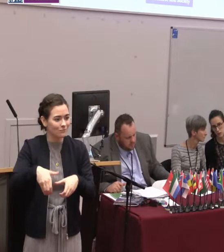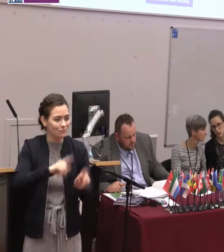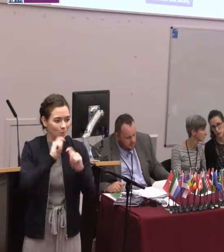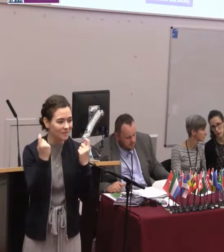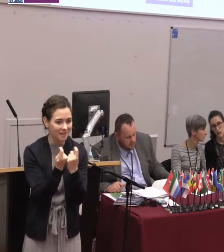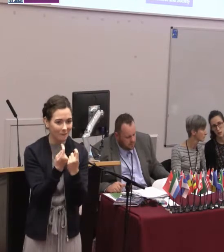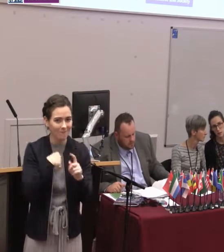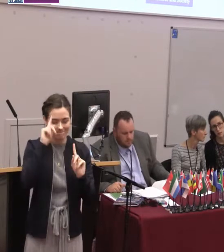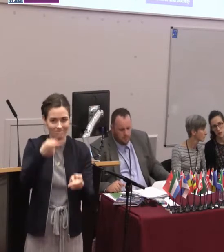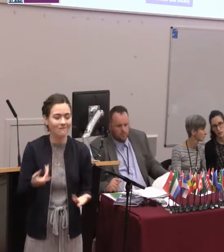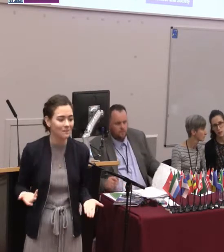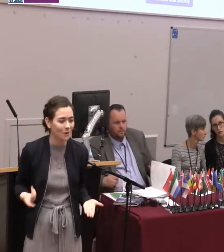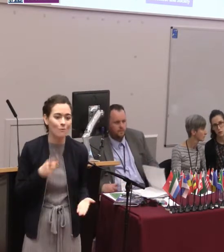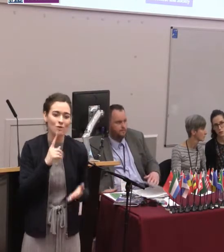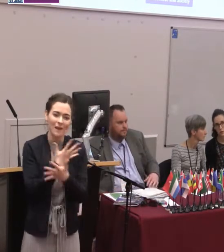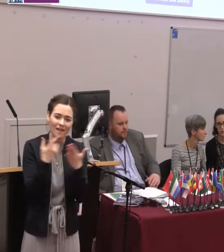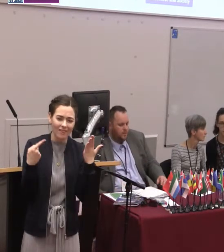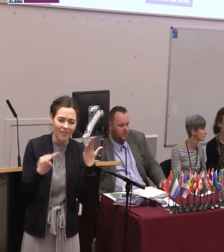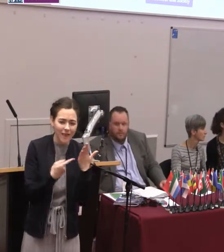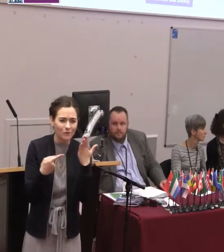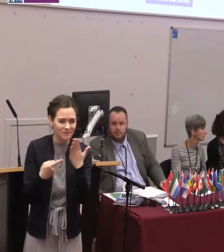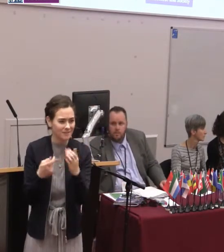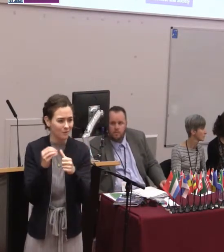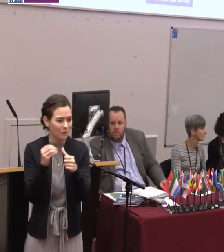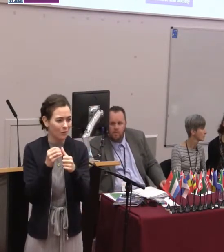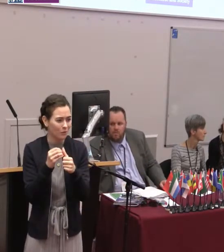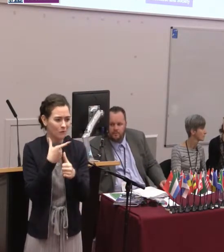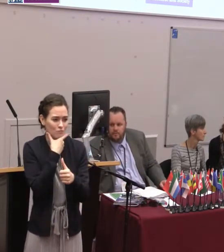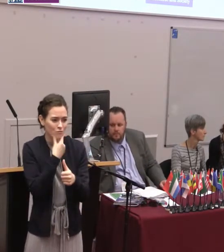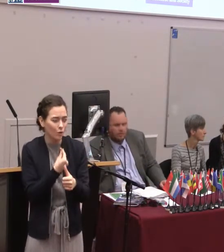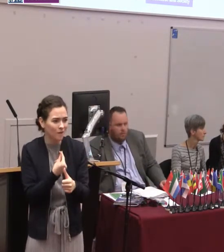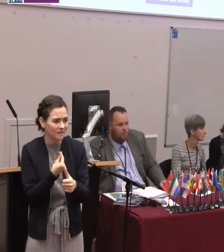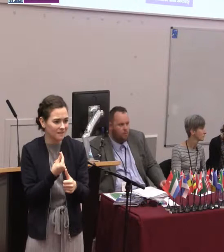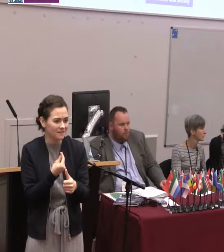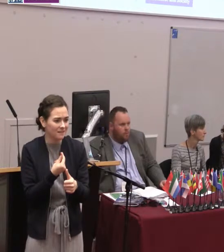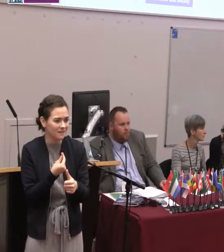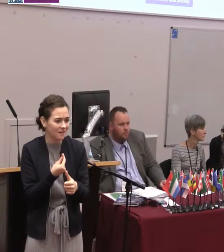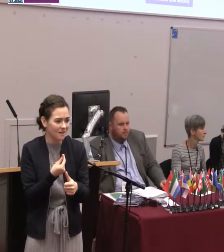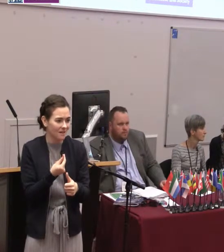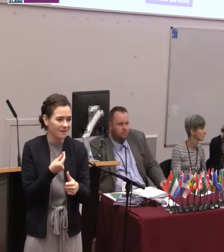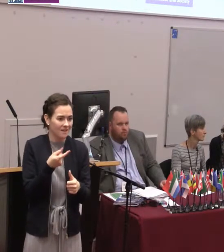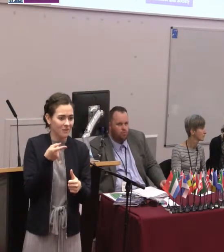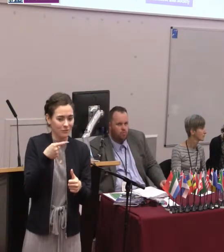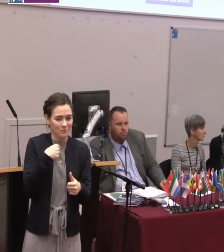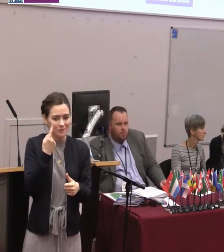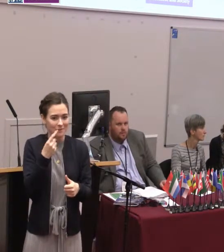But, like thousands of other boys, my favourite thing was kicking a rugby ball.